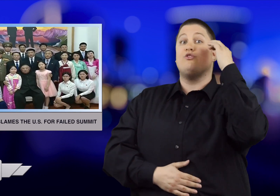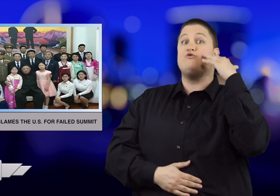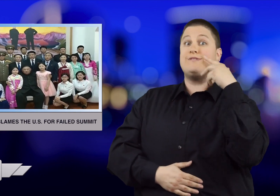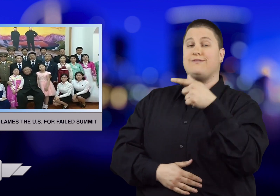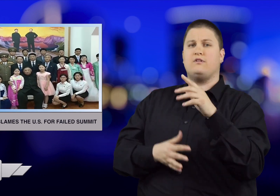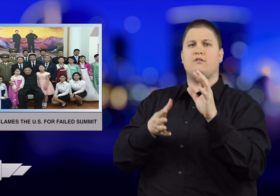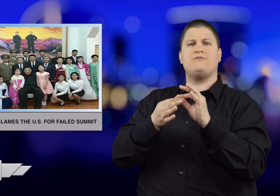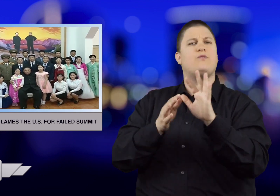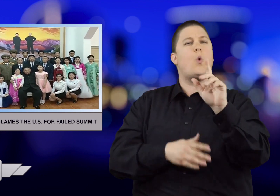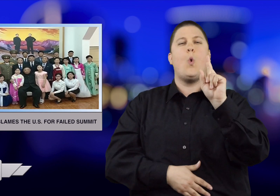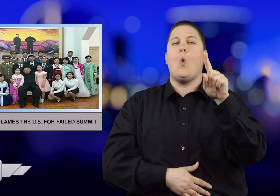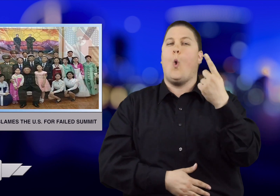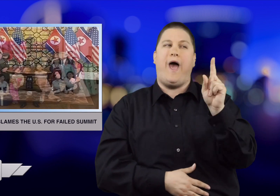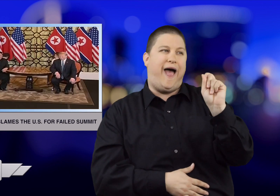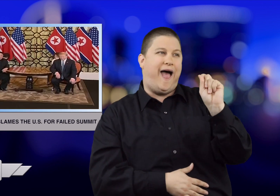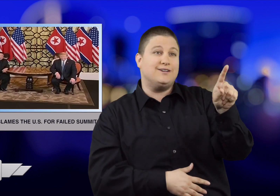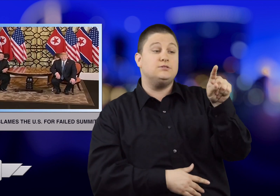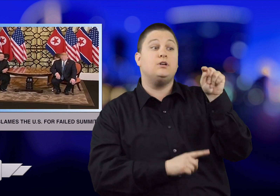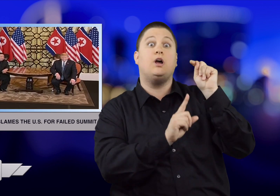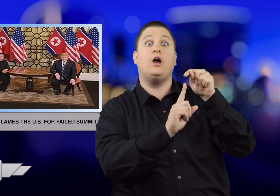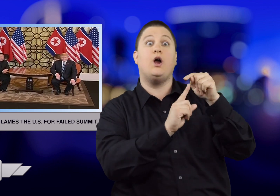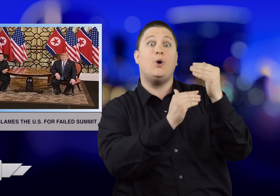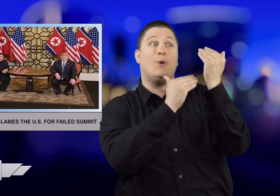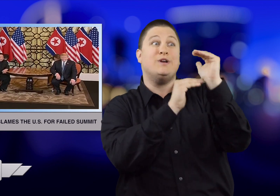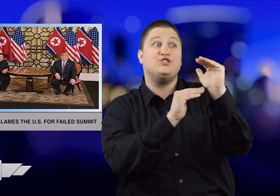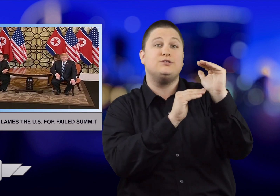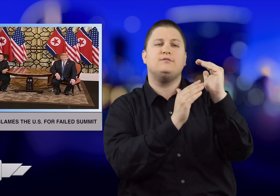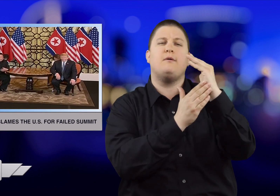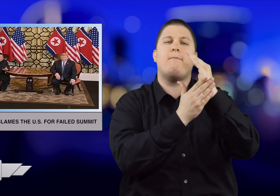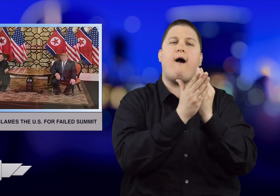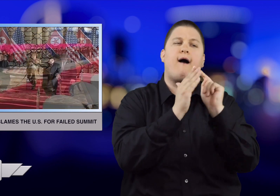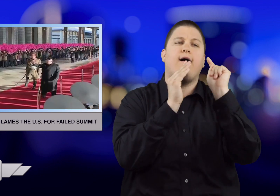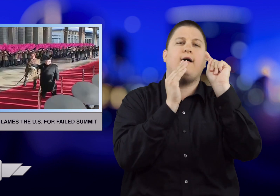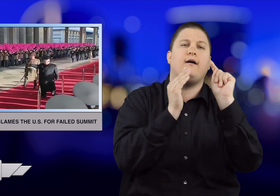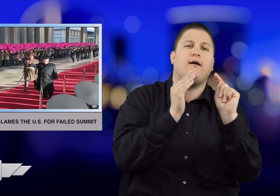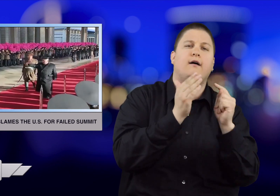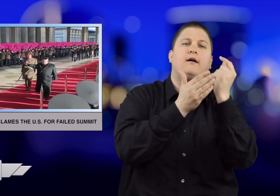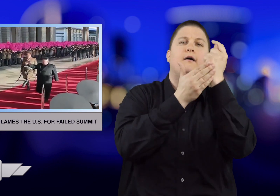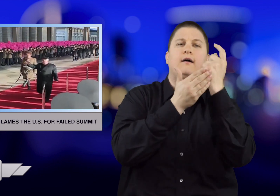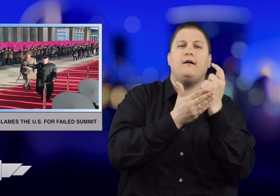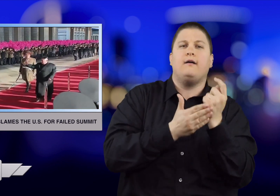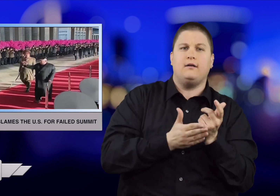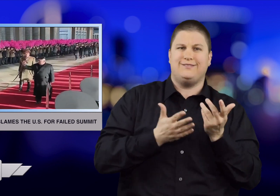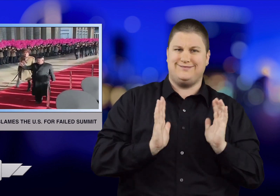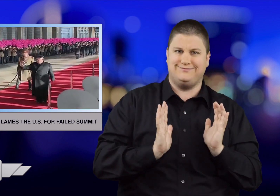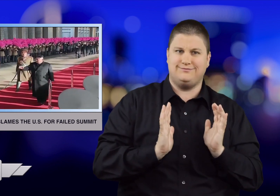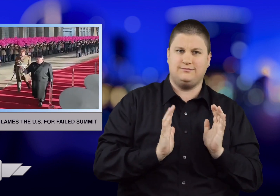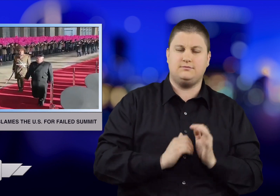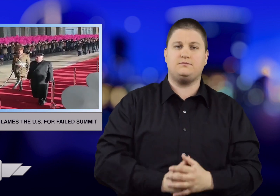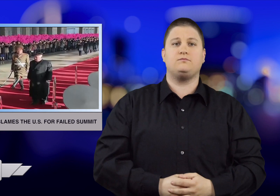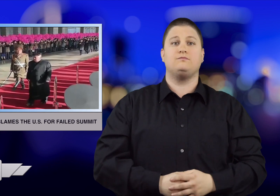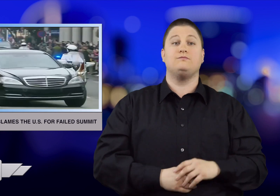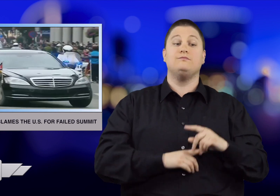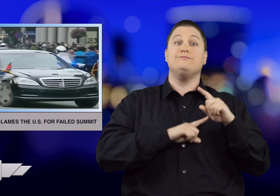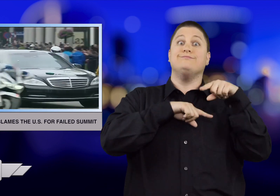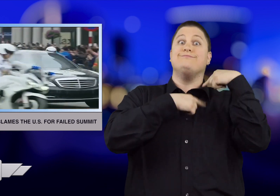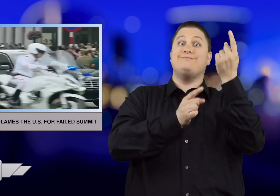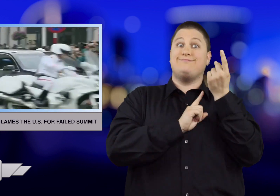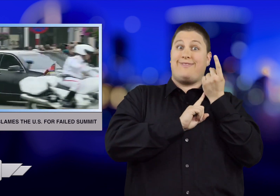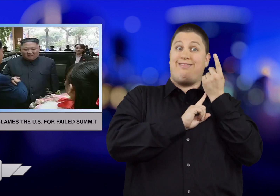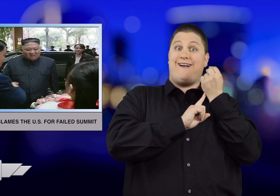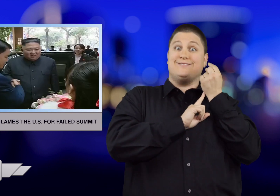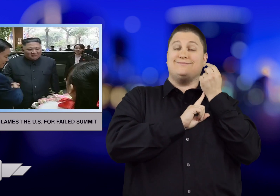However North Korea says it only requested a partial lifting of the sanctions.